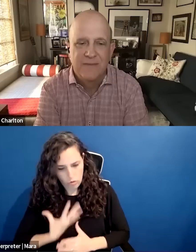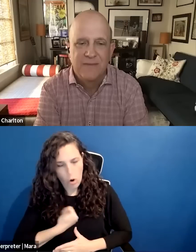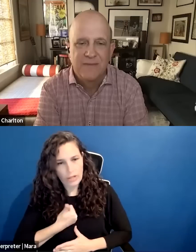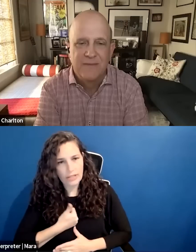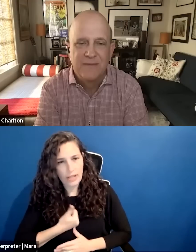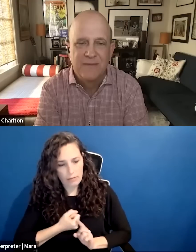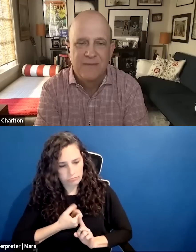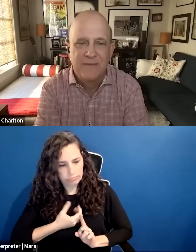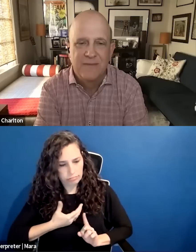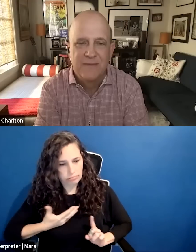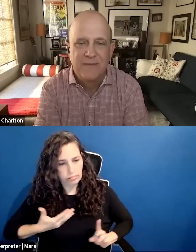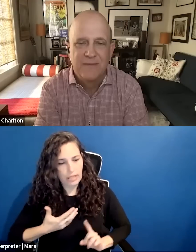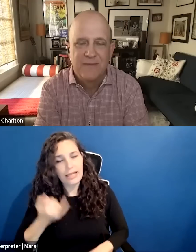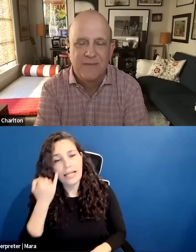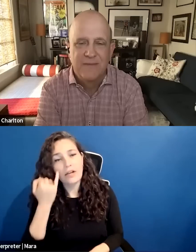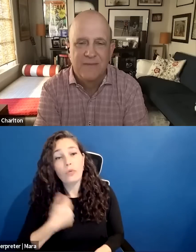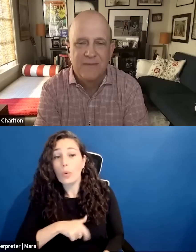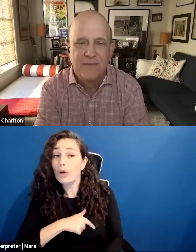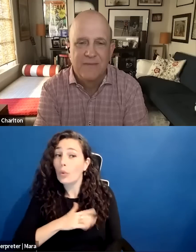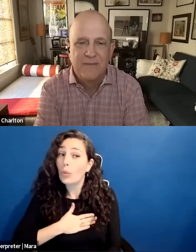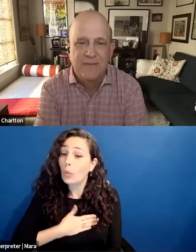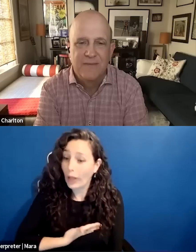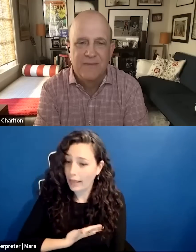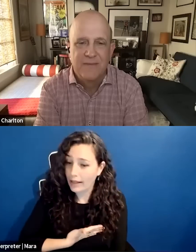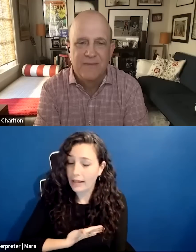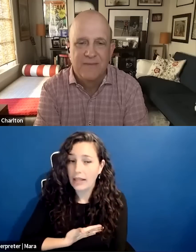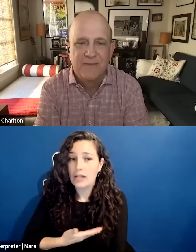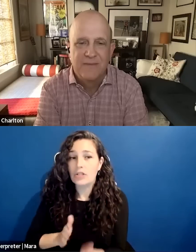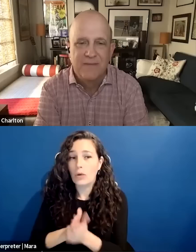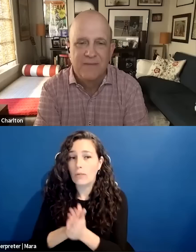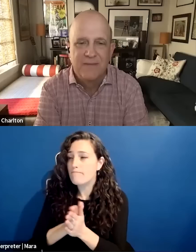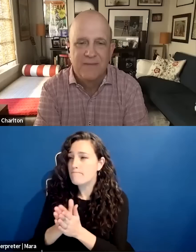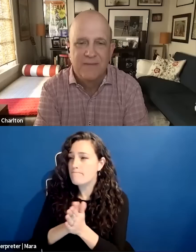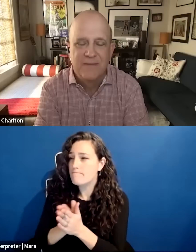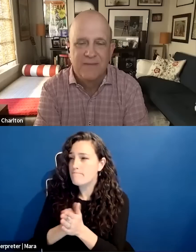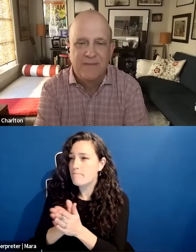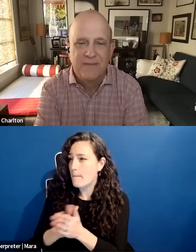So I think perseverance looks like different things to different people.